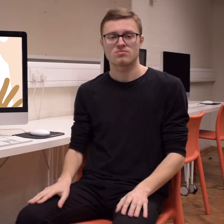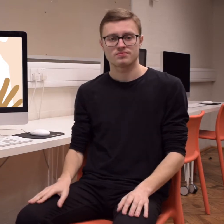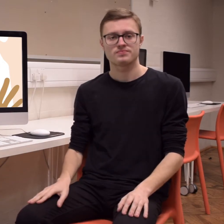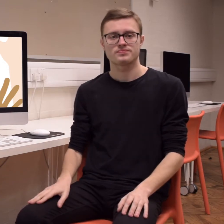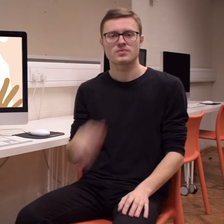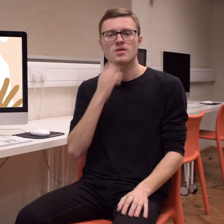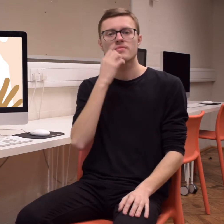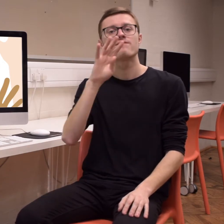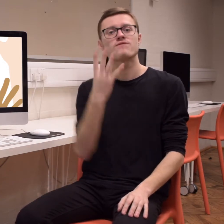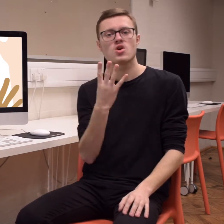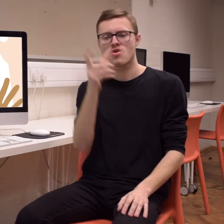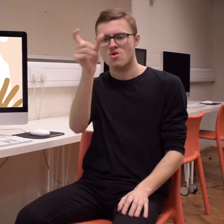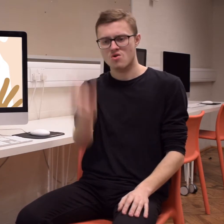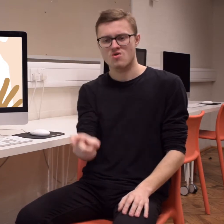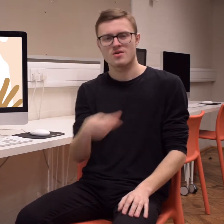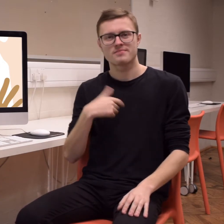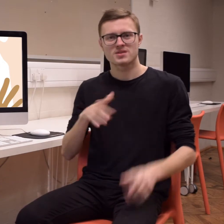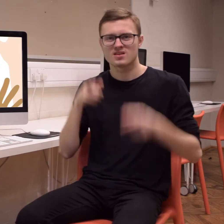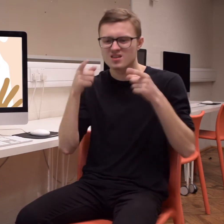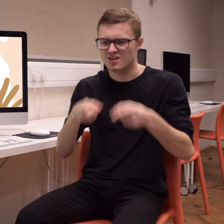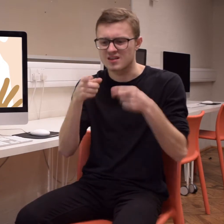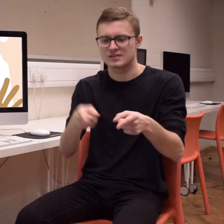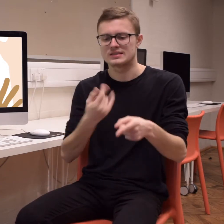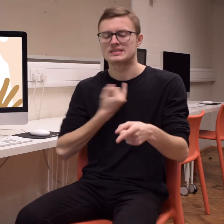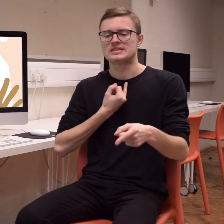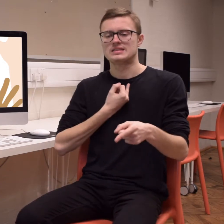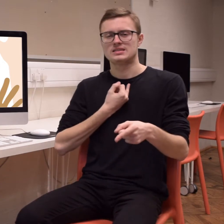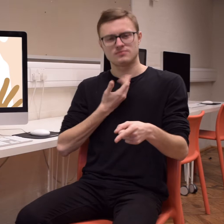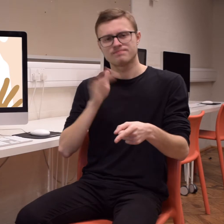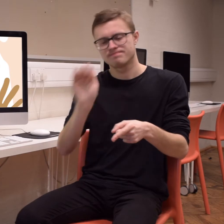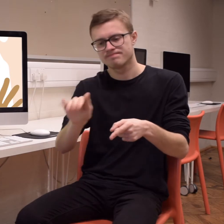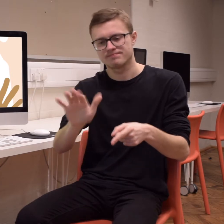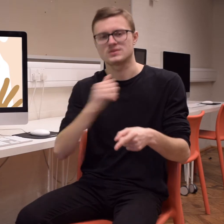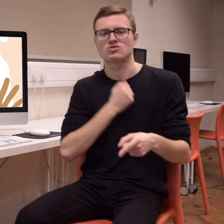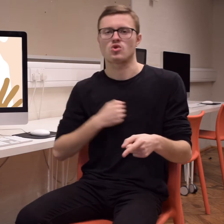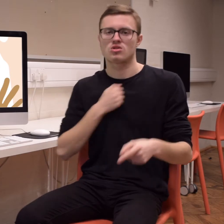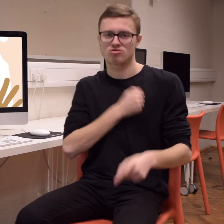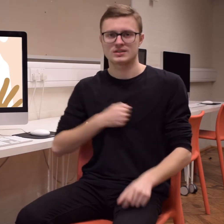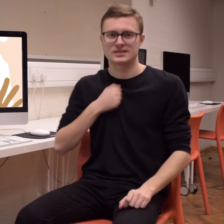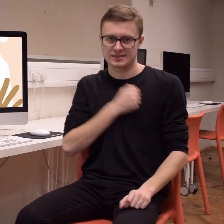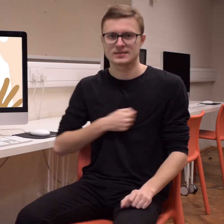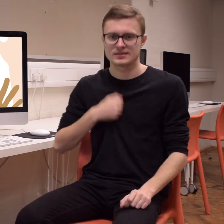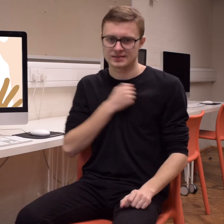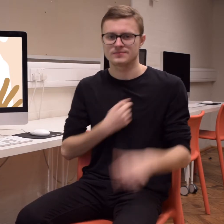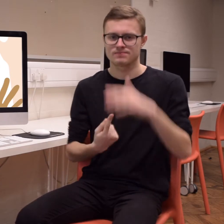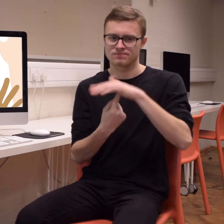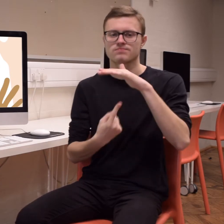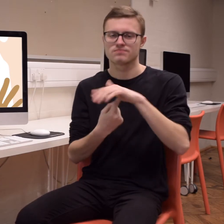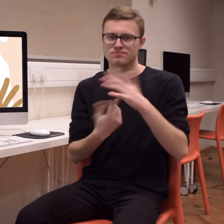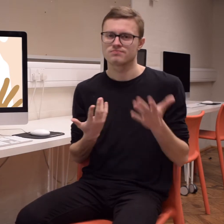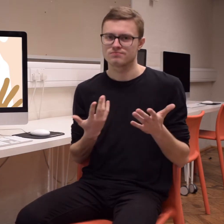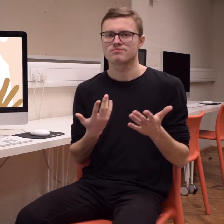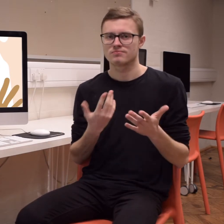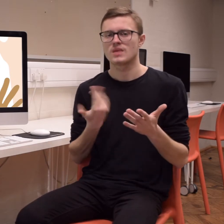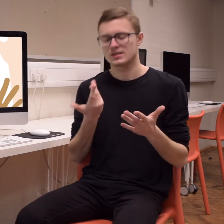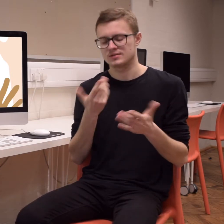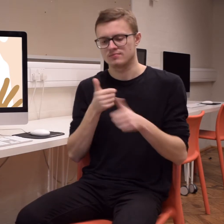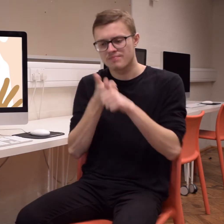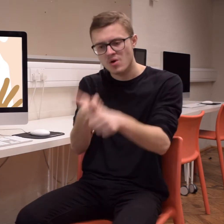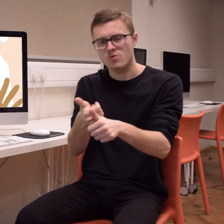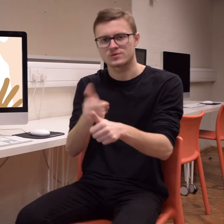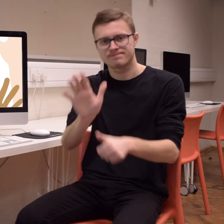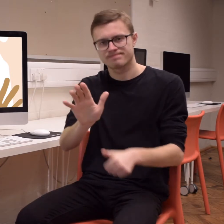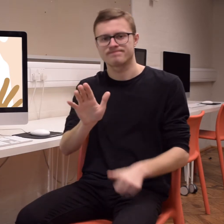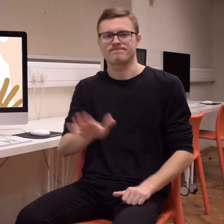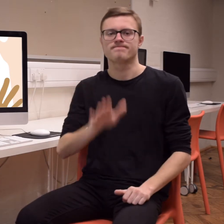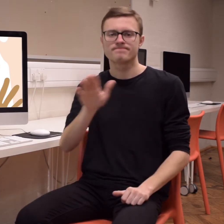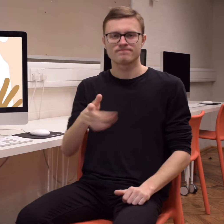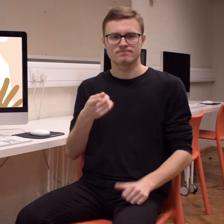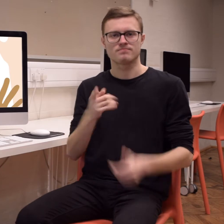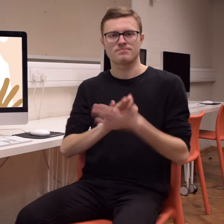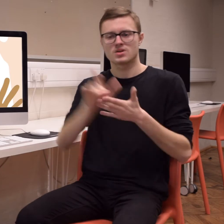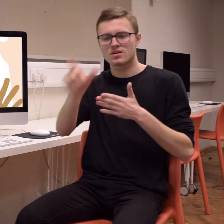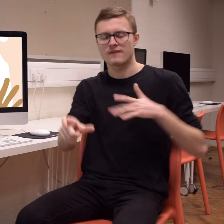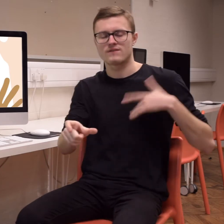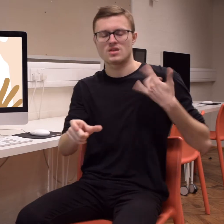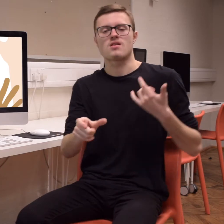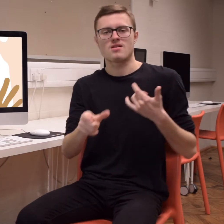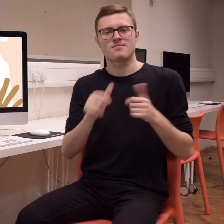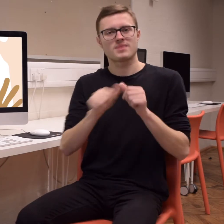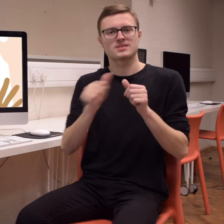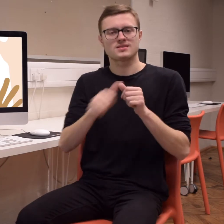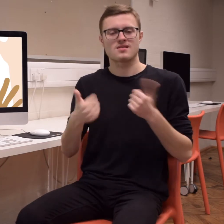4) Apologise to the person who was bullied and offer them support. This can mean a lot to the other person.